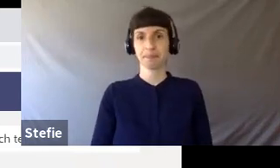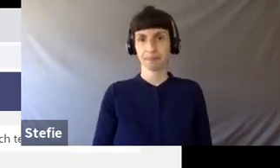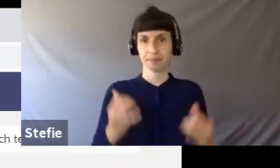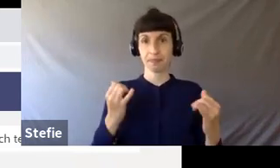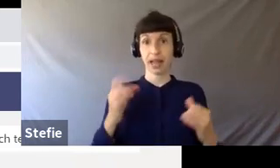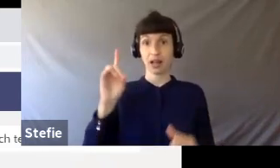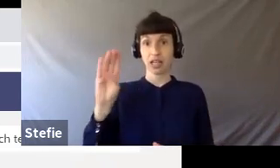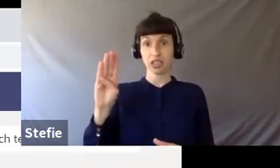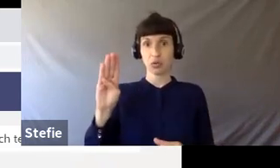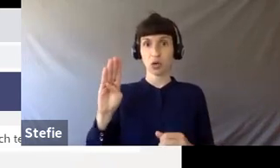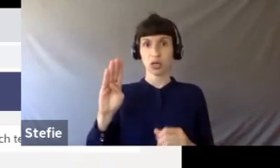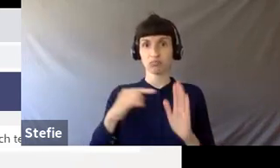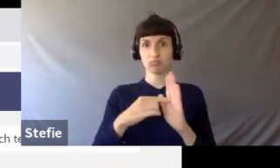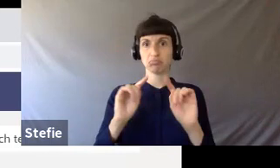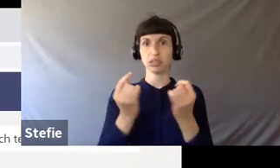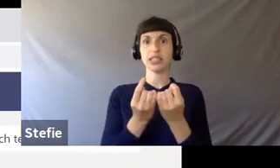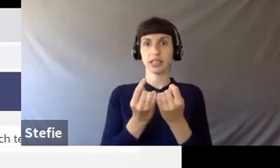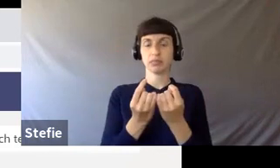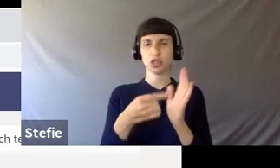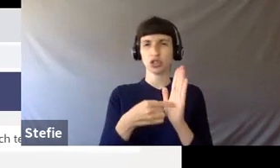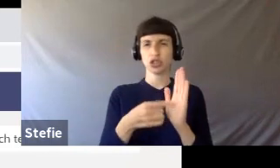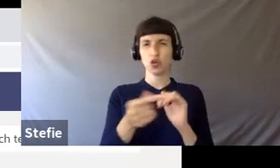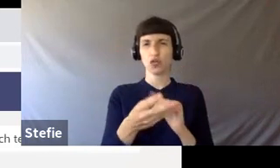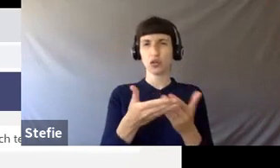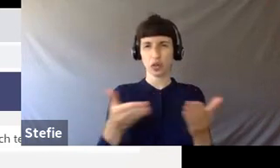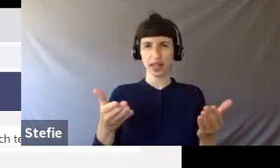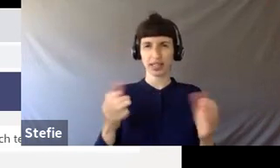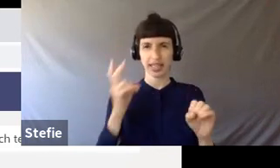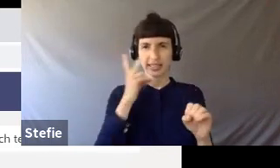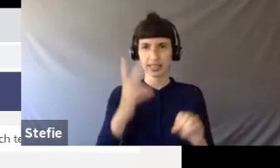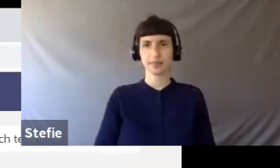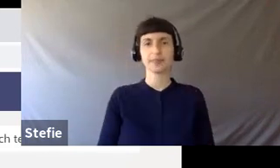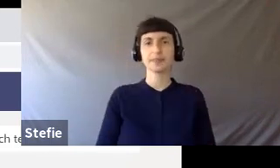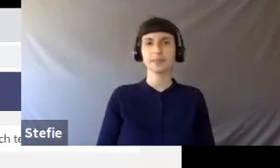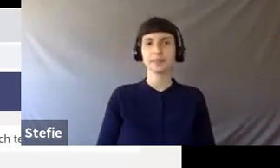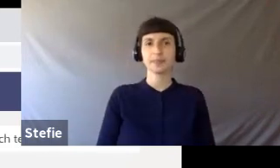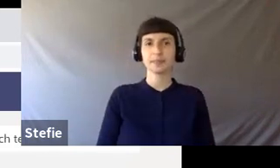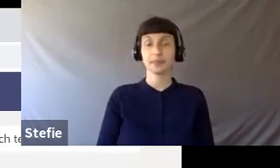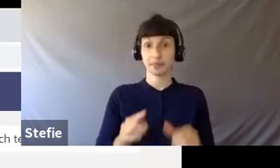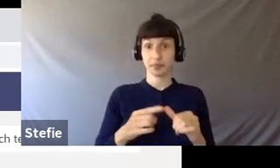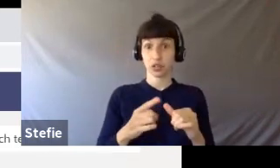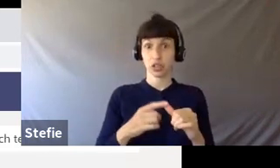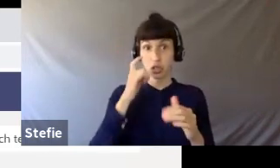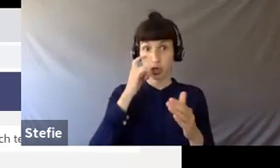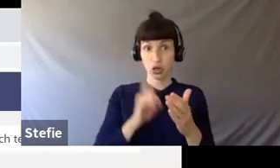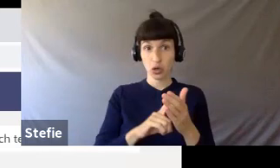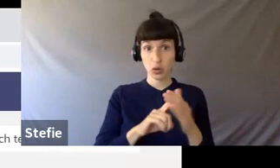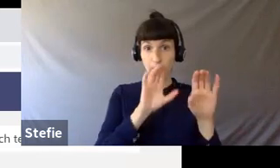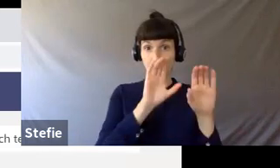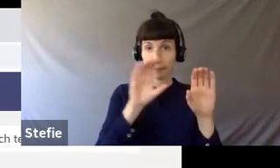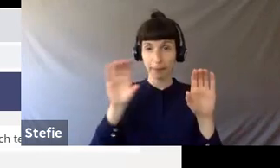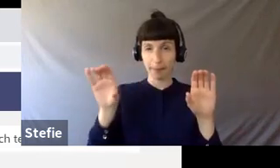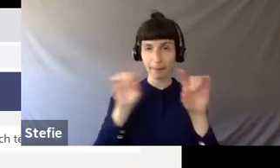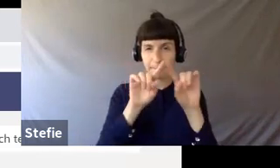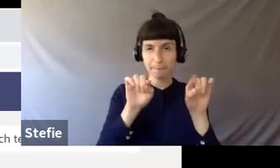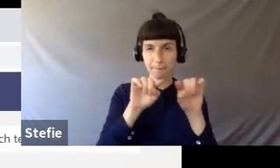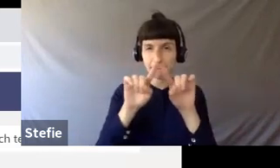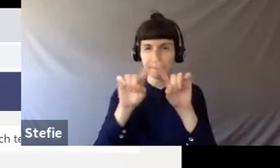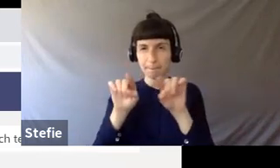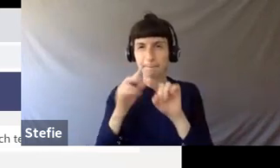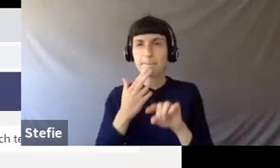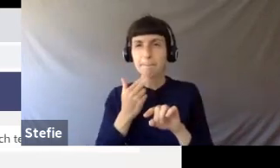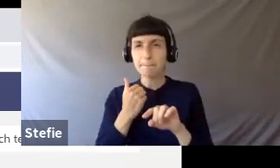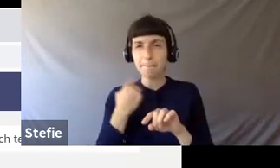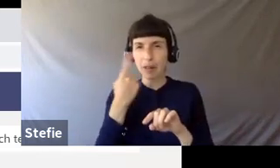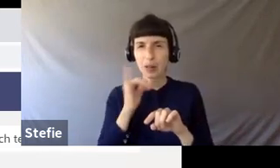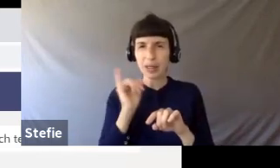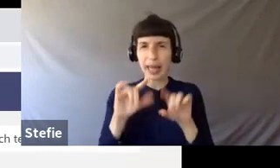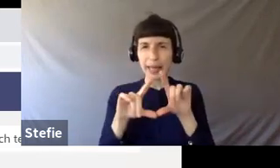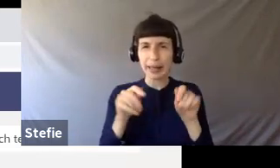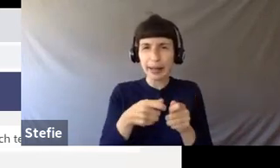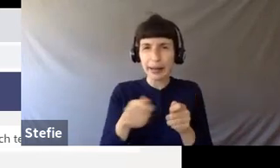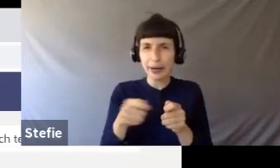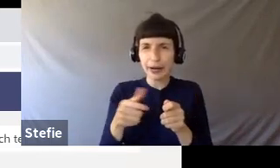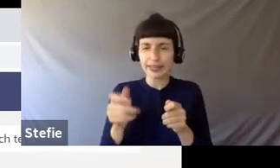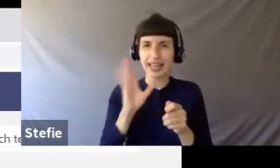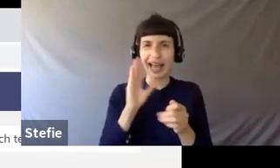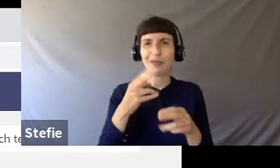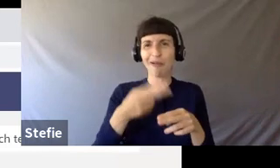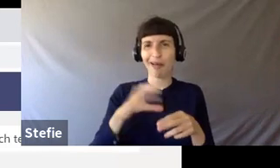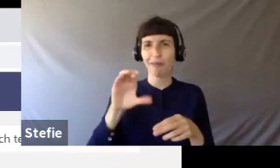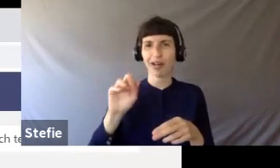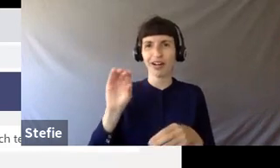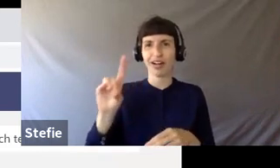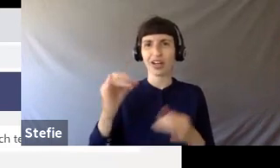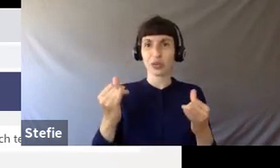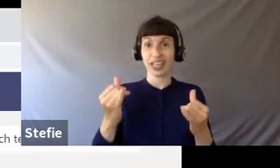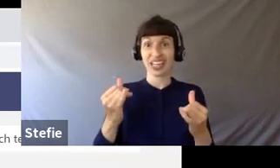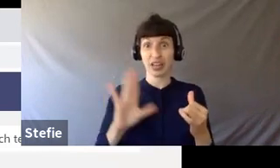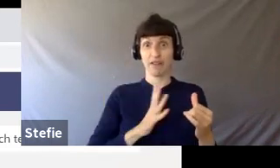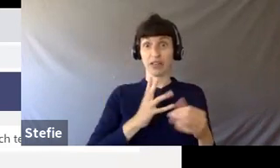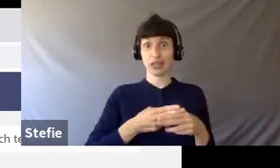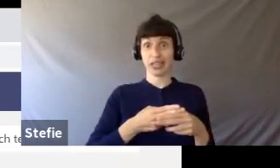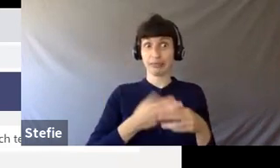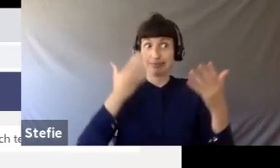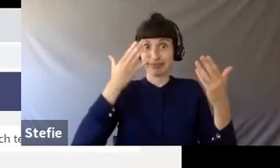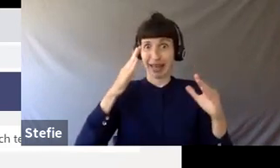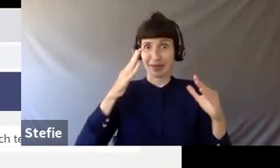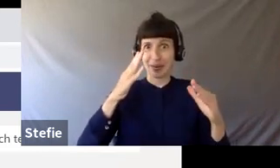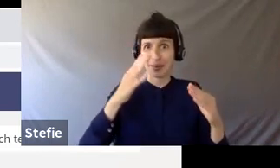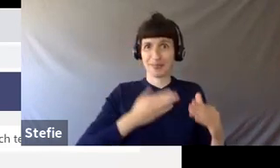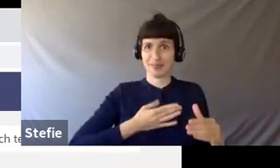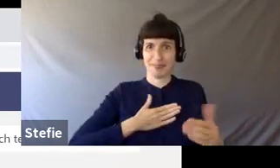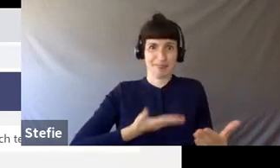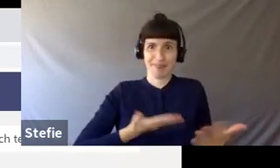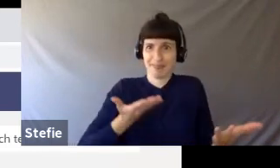ANDREW: